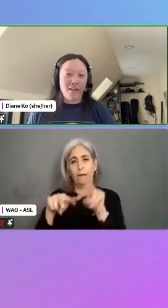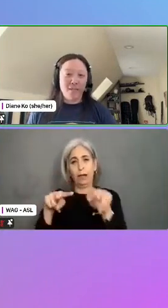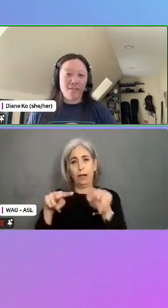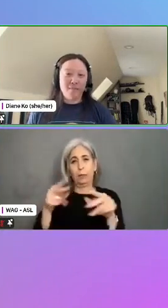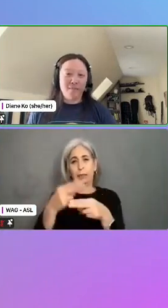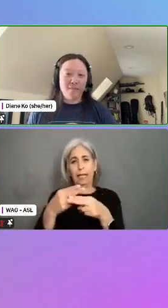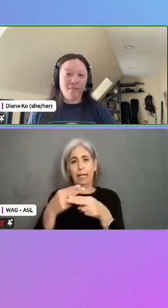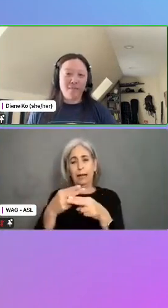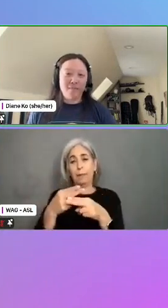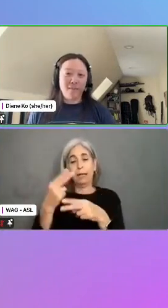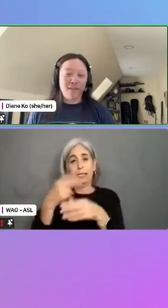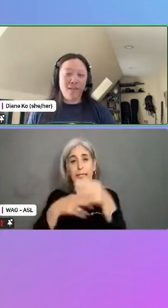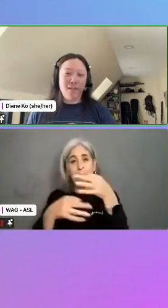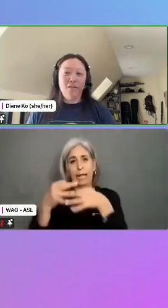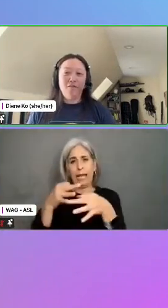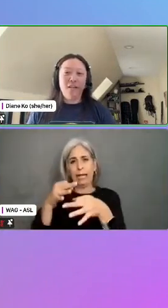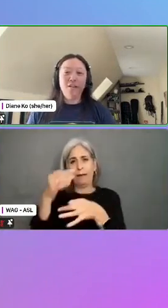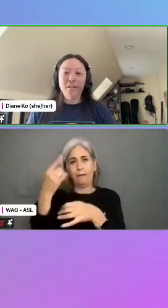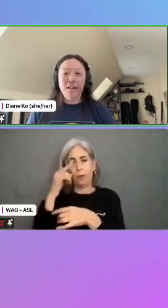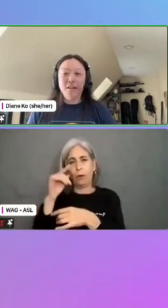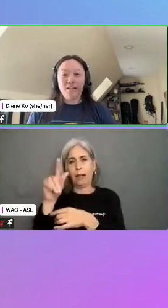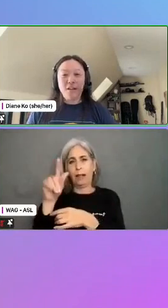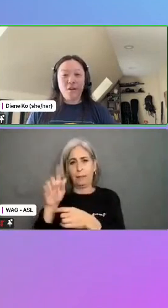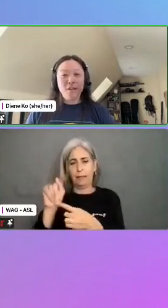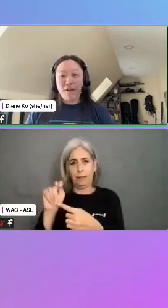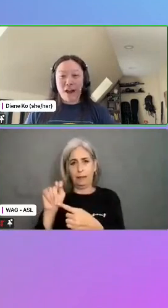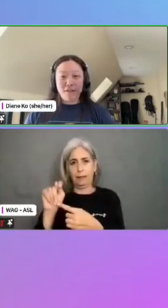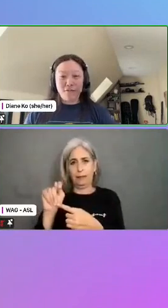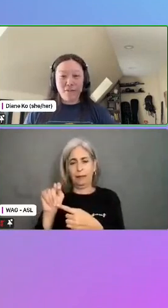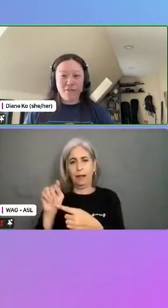it can't exist within any conditional statements or